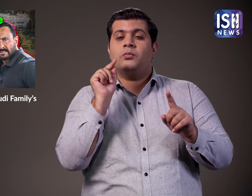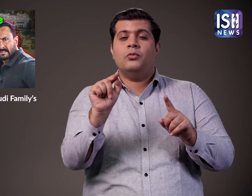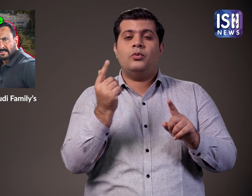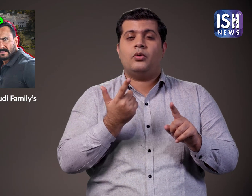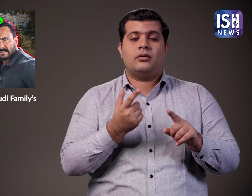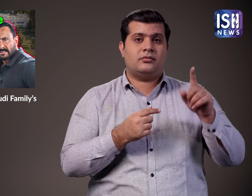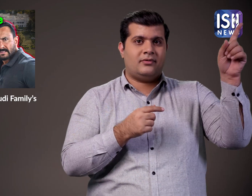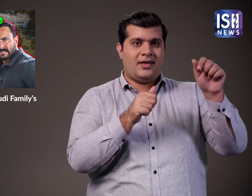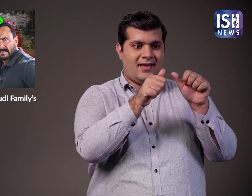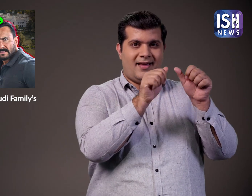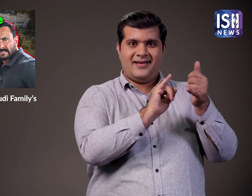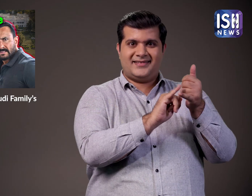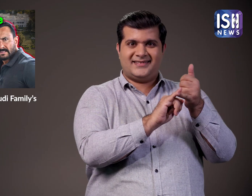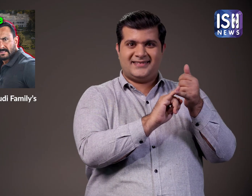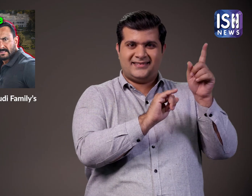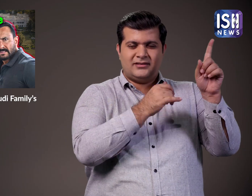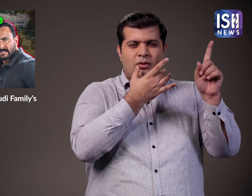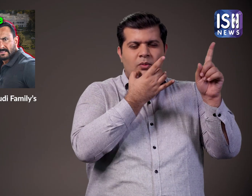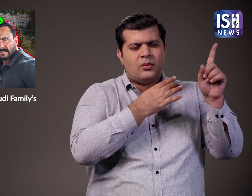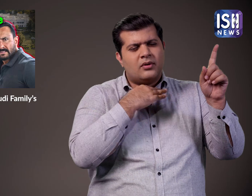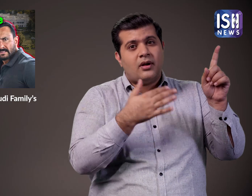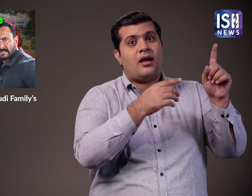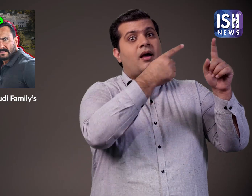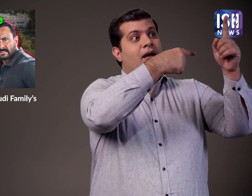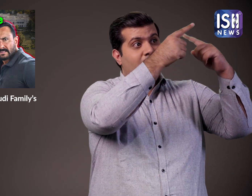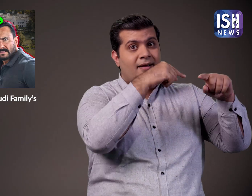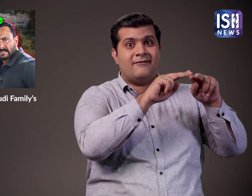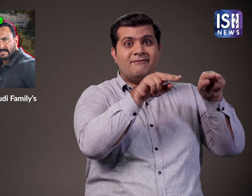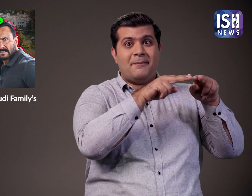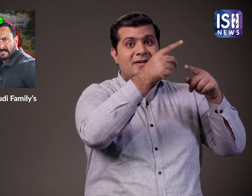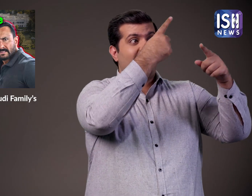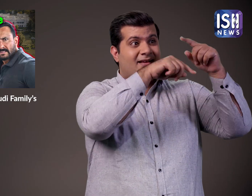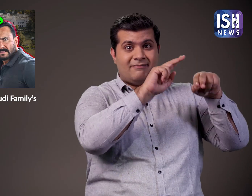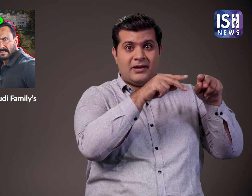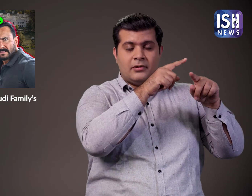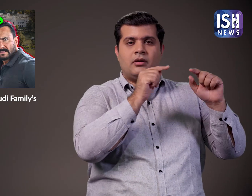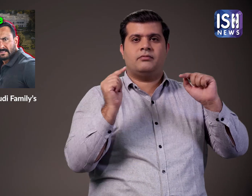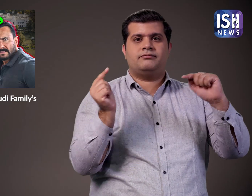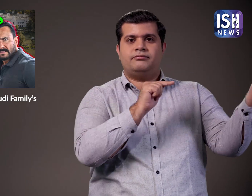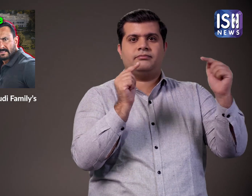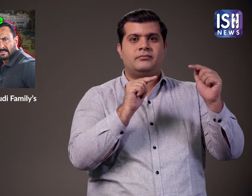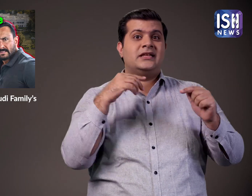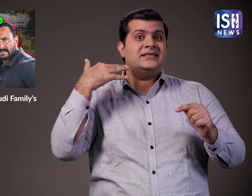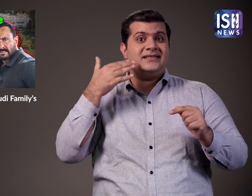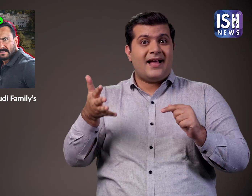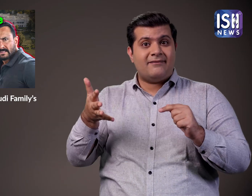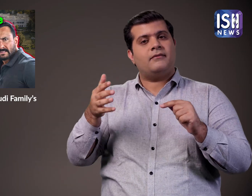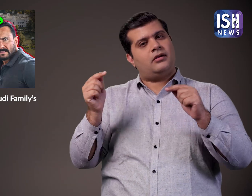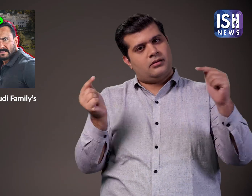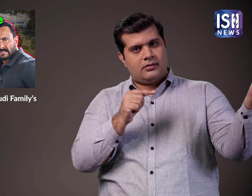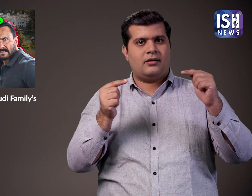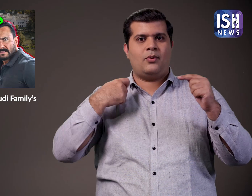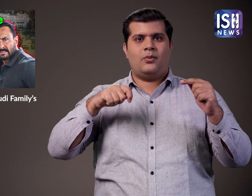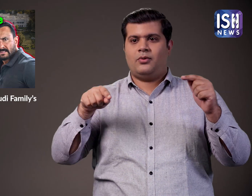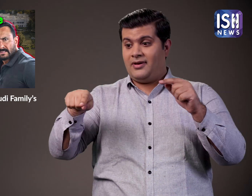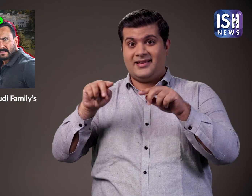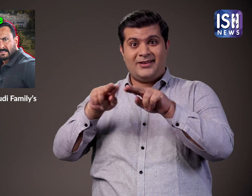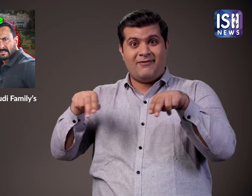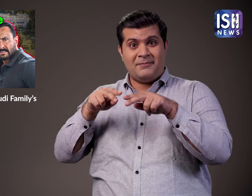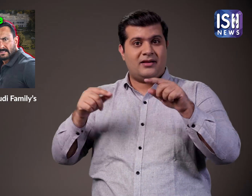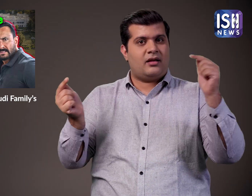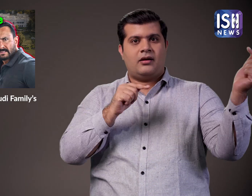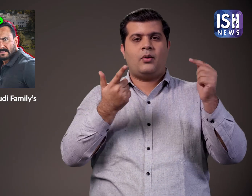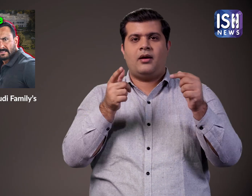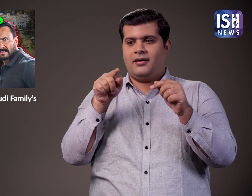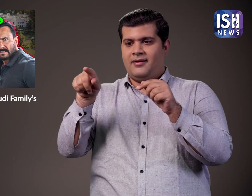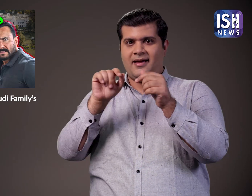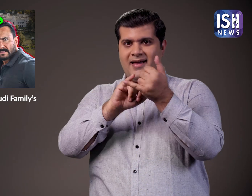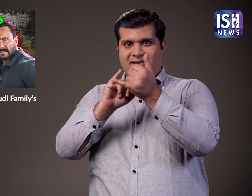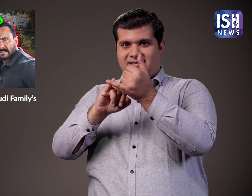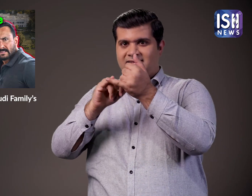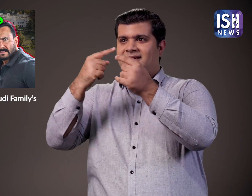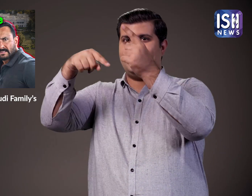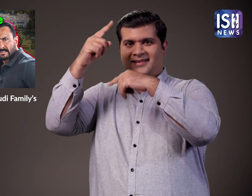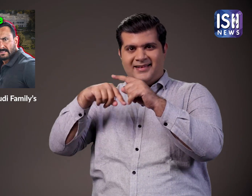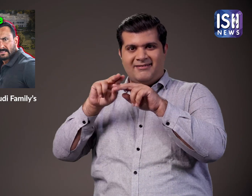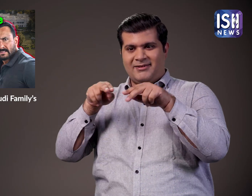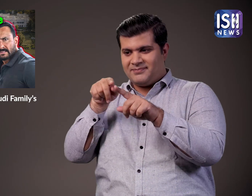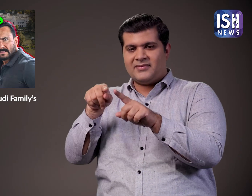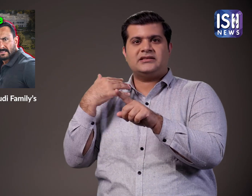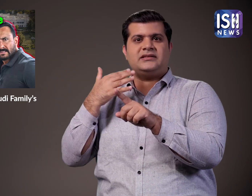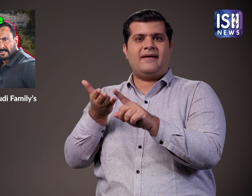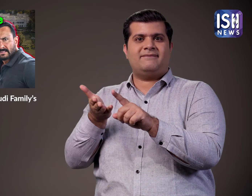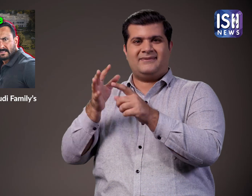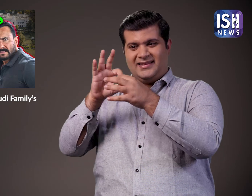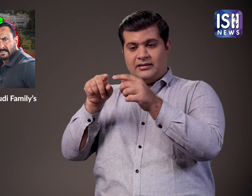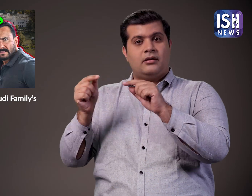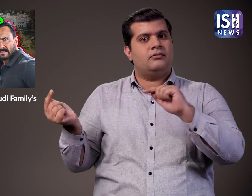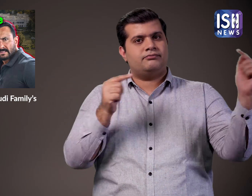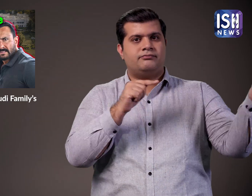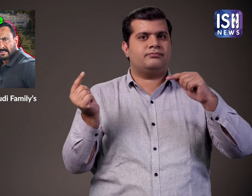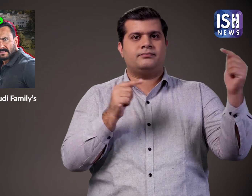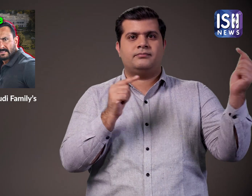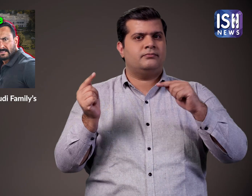Though Abida and Sajida are no more, their descendents including Saif's family are embroiled in a legal battle.